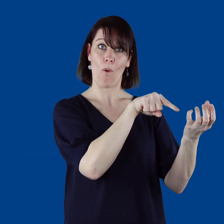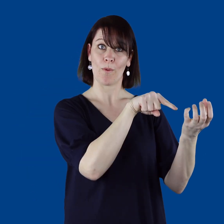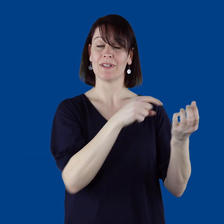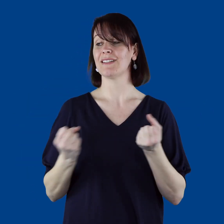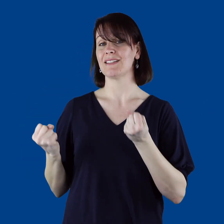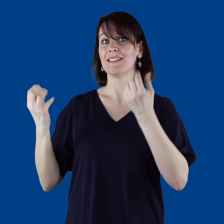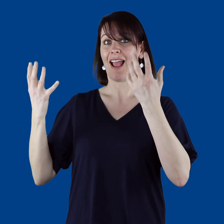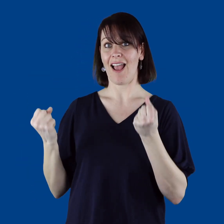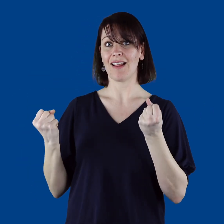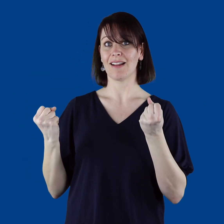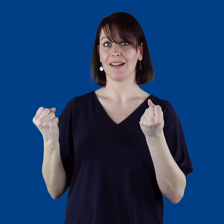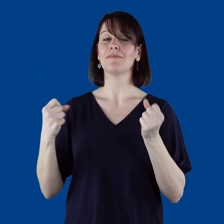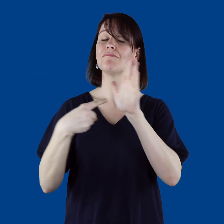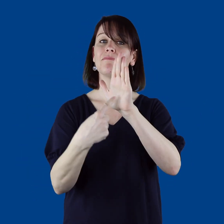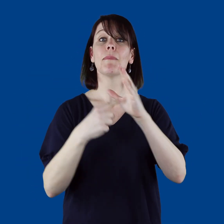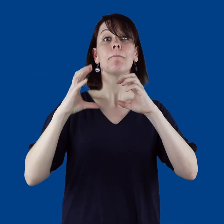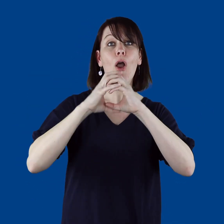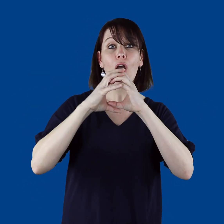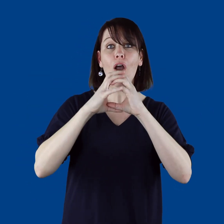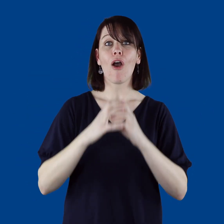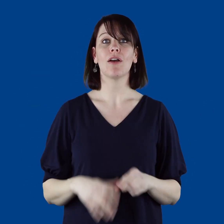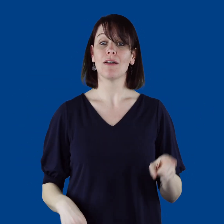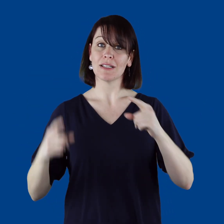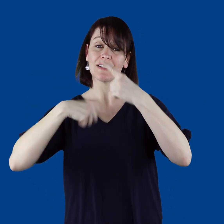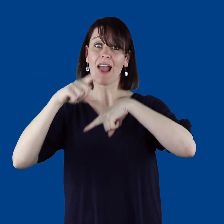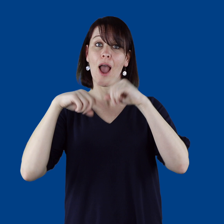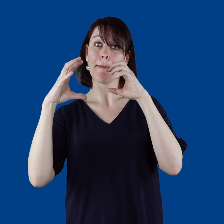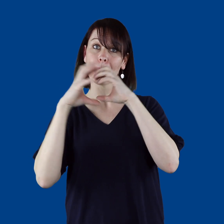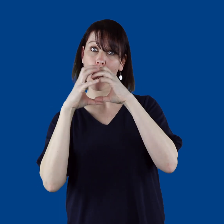label it again. For example, if you were talking about a ball with your child, you'd sign “ball”